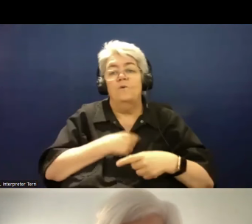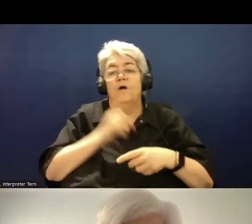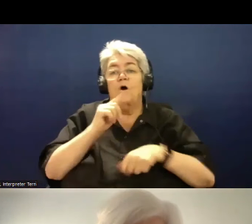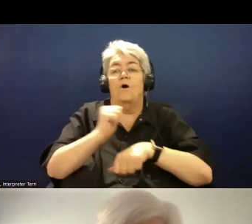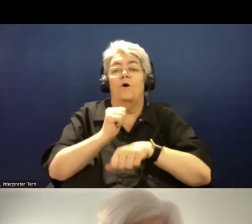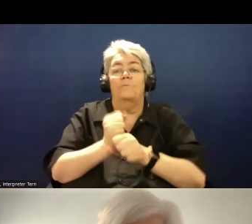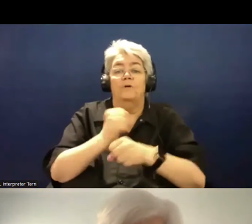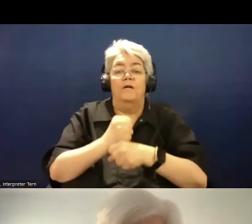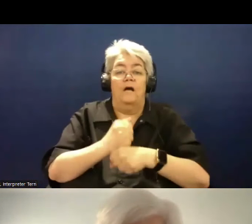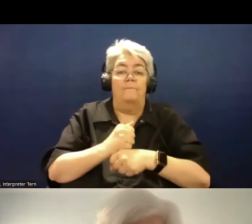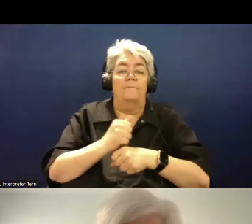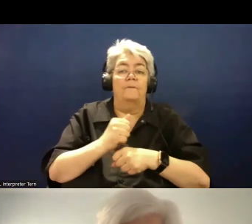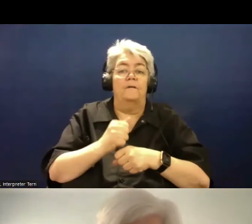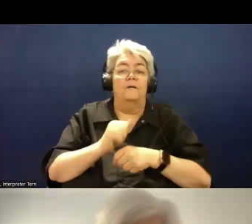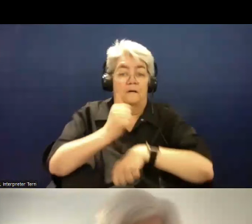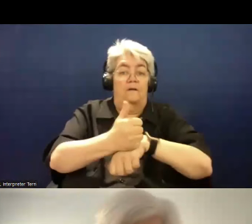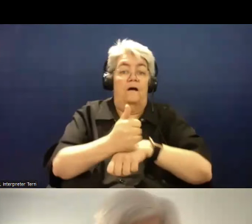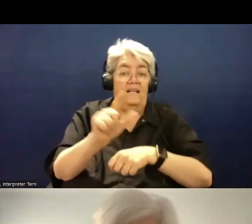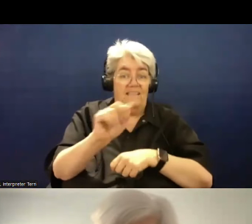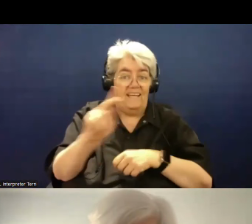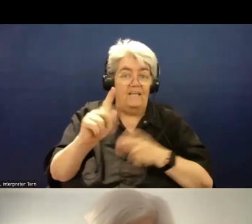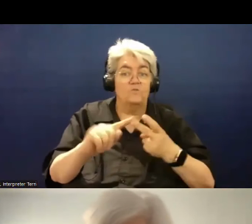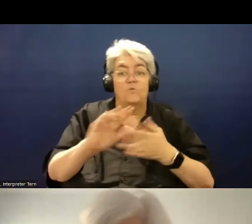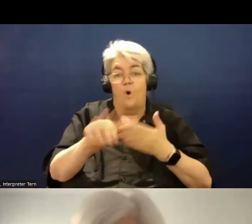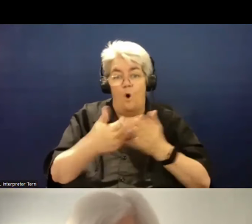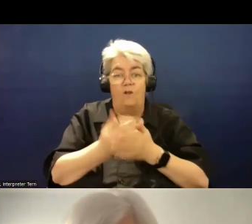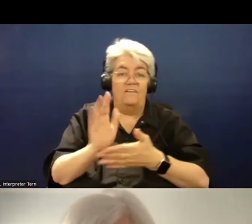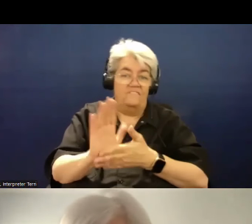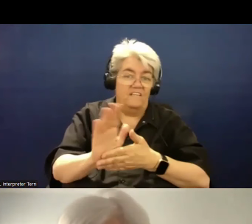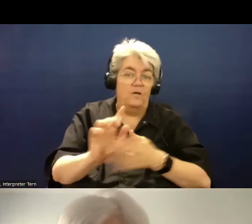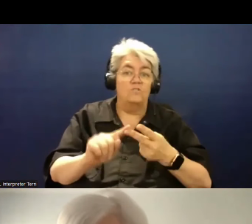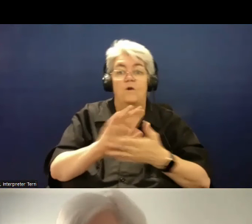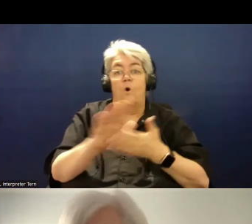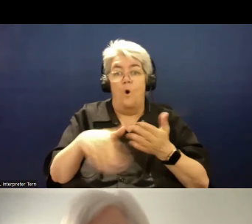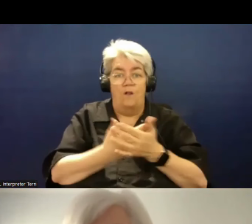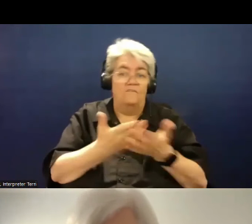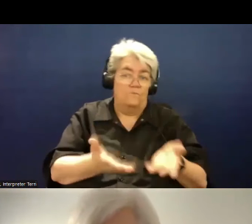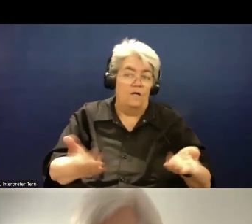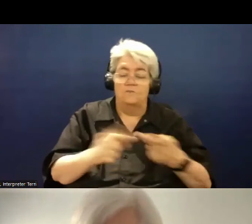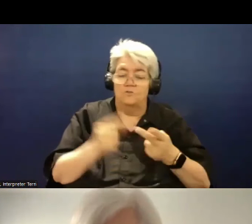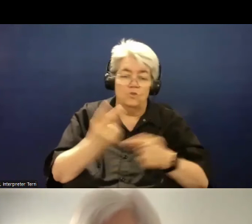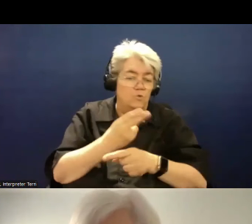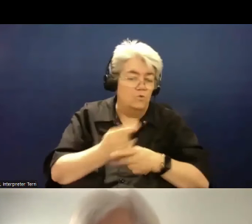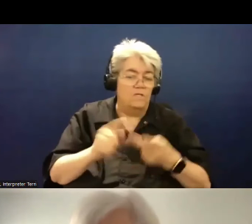LINK UP TO ALL OF THE VIDEOS AND PLEASE DISTRICT THEM IN HOWEVER IT MAKES SENSE TO YOU.